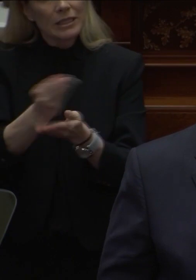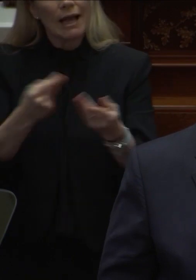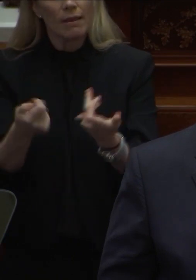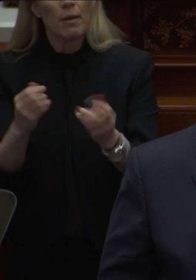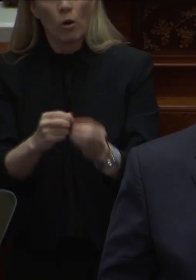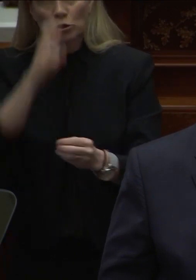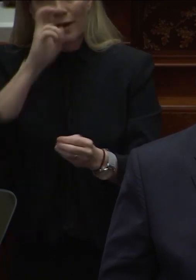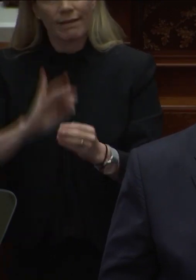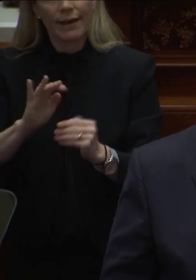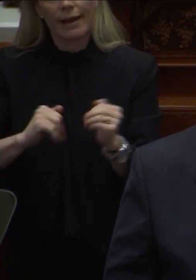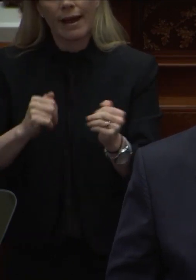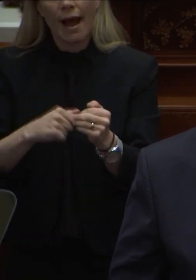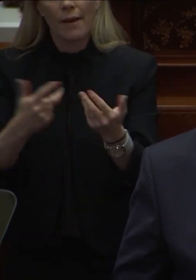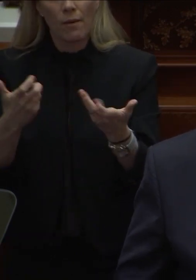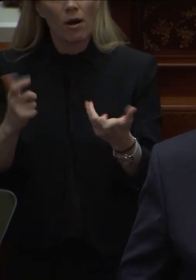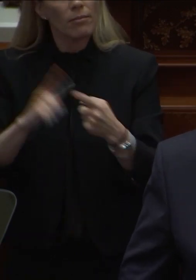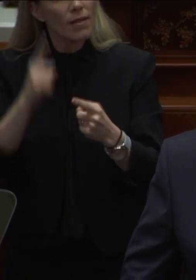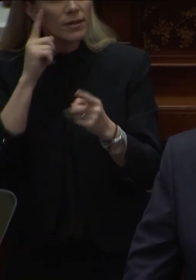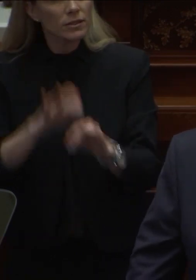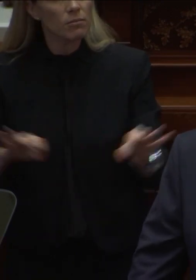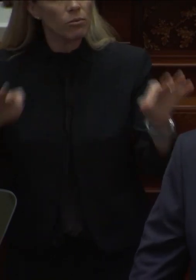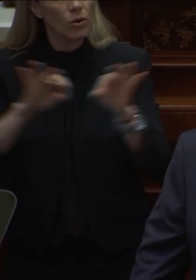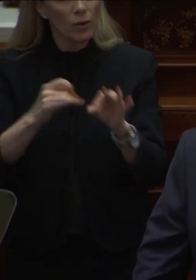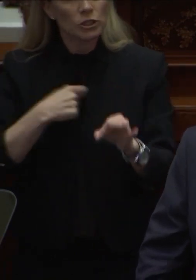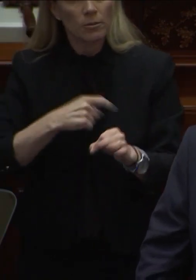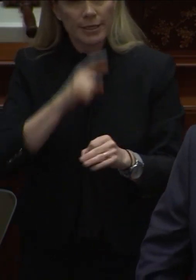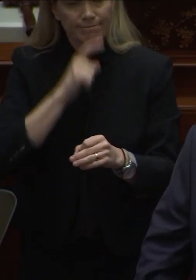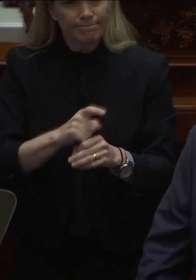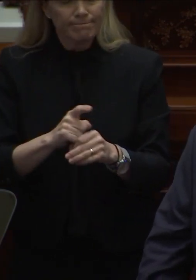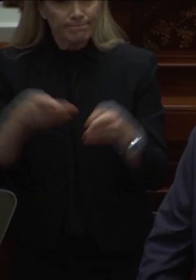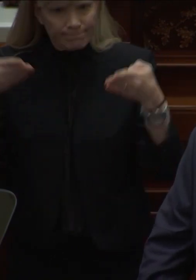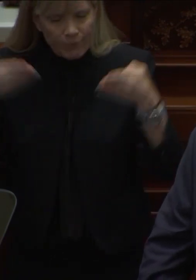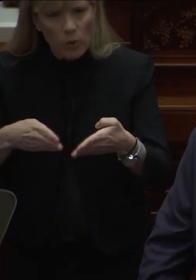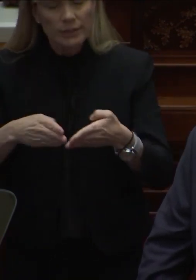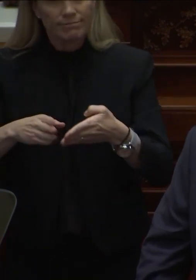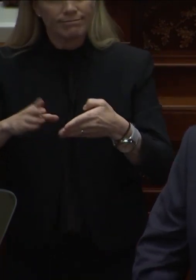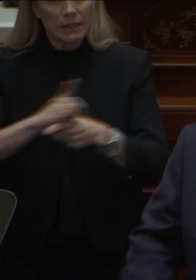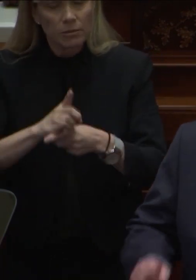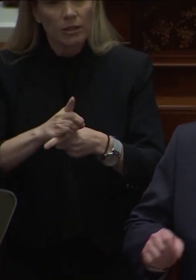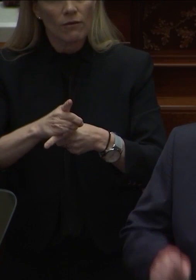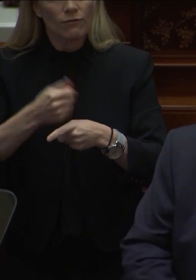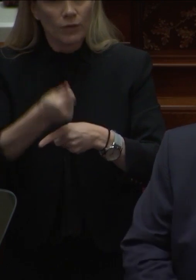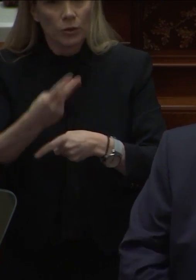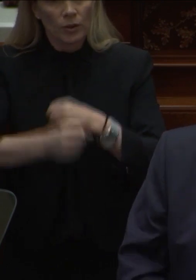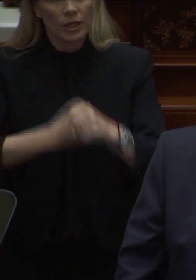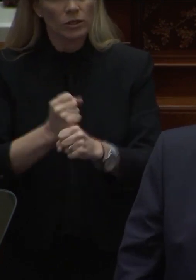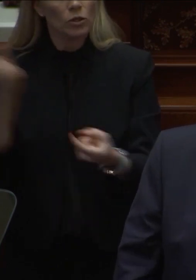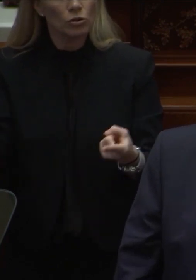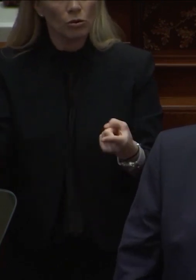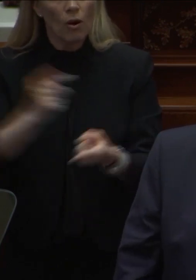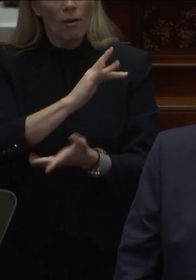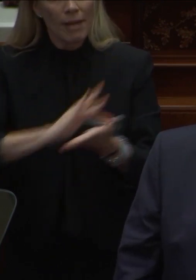THIS IS A CON STRAINED BUDGET, MORE AUSTERE THAN I WOULD LIKE, BUT I THINK IT IS IMPORTANT THAT WE BE DISCIPLINED AND FOCUSED